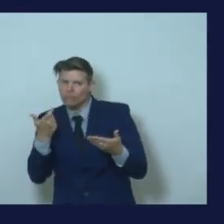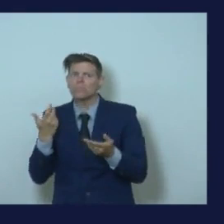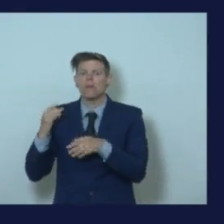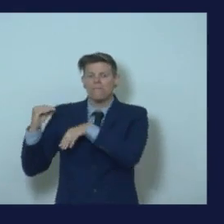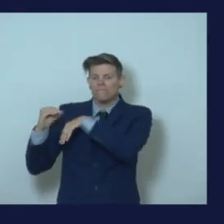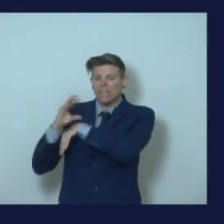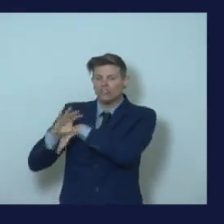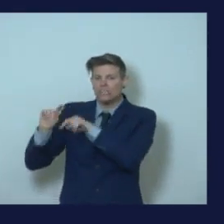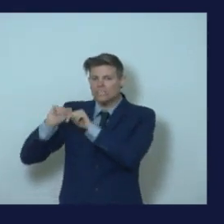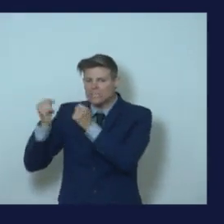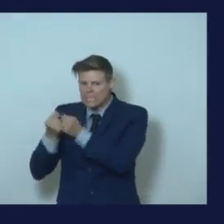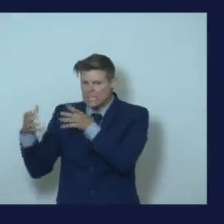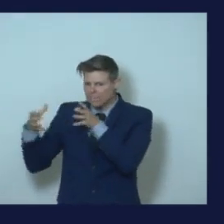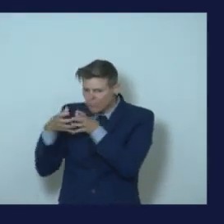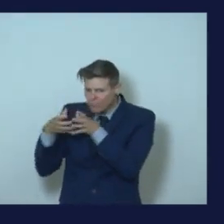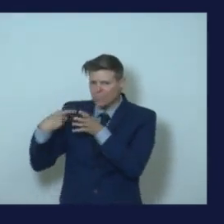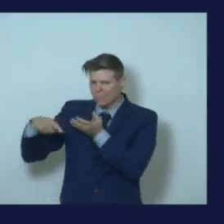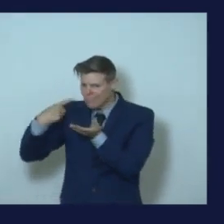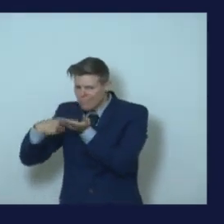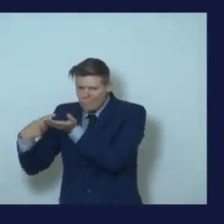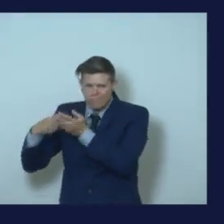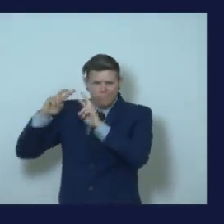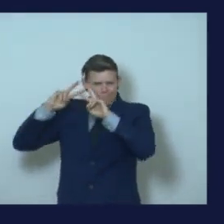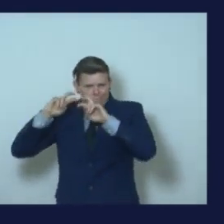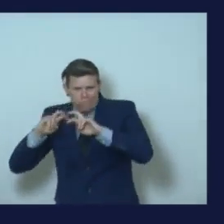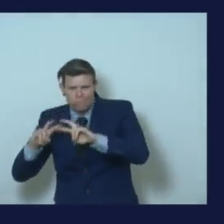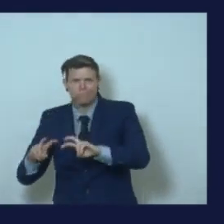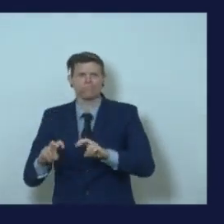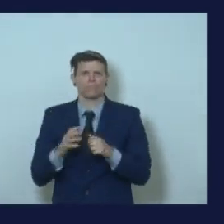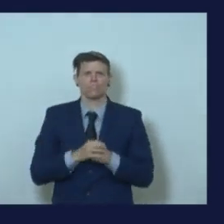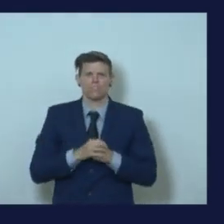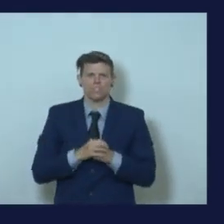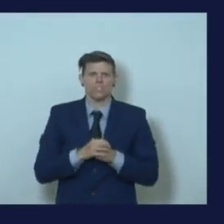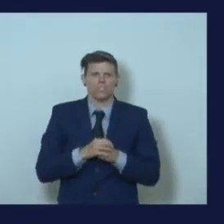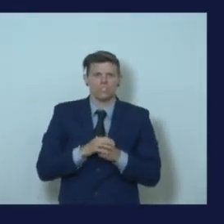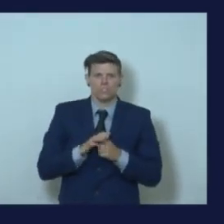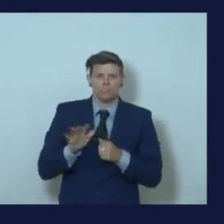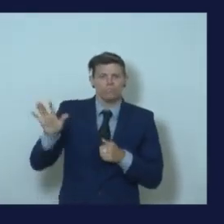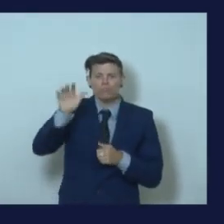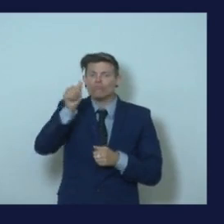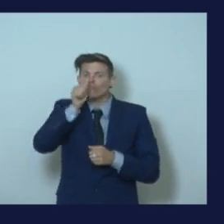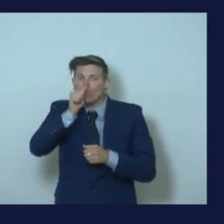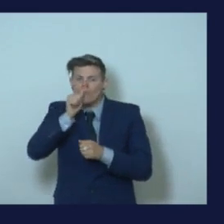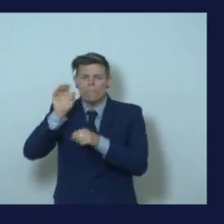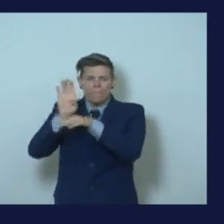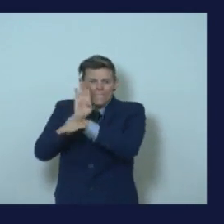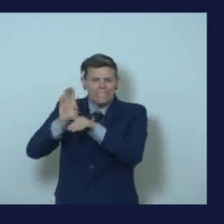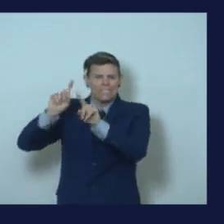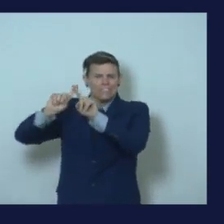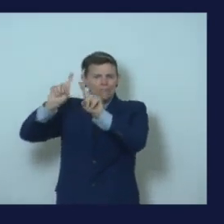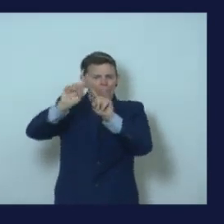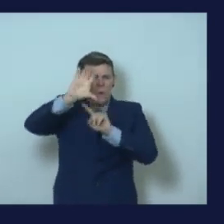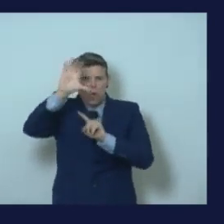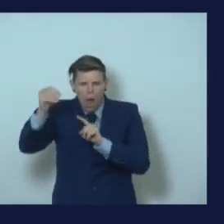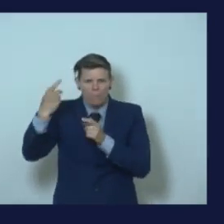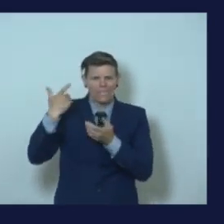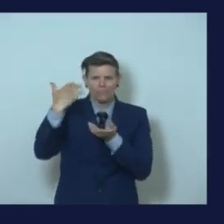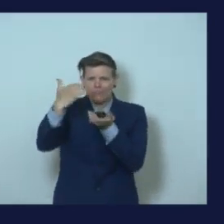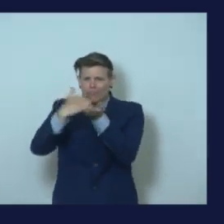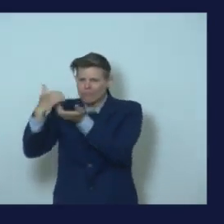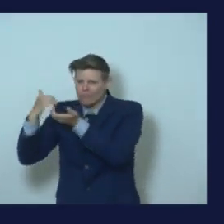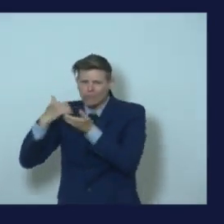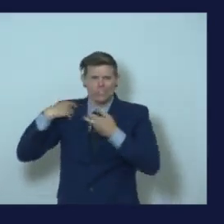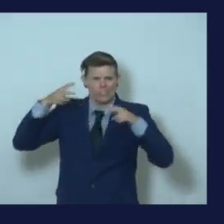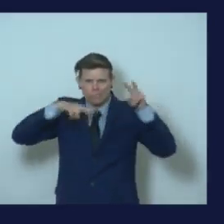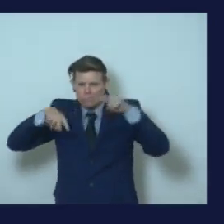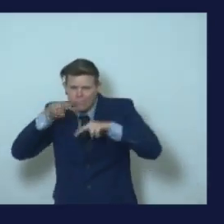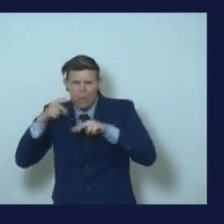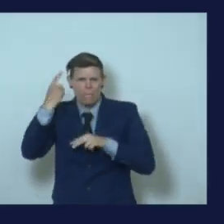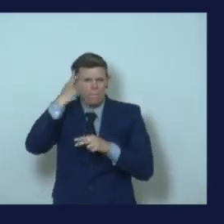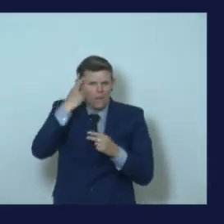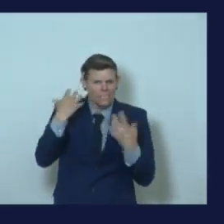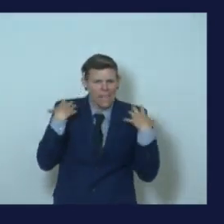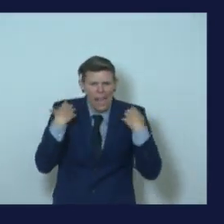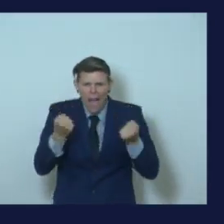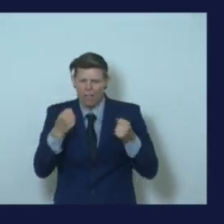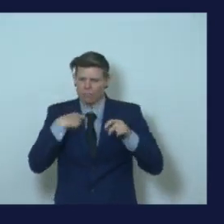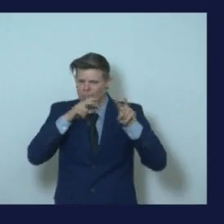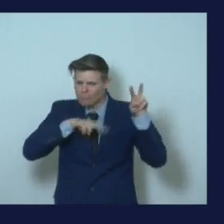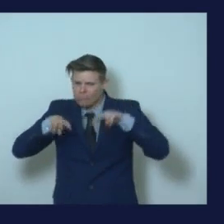SO DOES THIS WHOLE TEAM AND THE MEDICAL ADVISORY TEAM EVERYONE WHO’S WORKING ON THIS PUBLIC HEALTH RESPONSE, WHICH IS NEARLY EVERYONE IN THE PRIVATE SECTOR WHO’S A FIRST RESPONDER AND